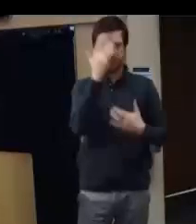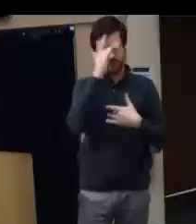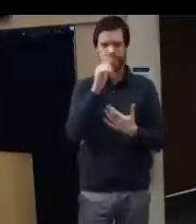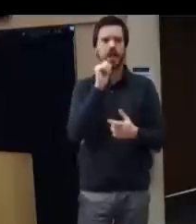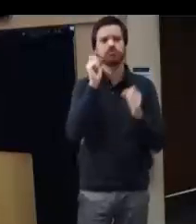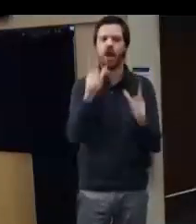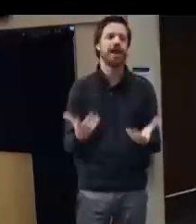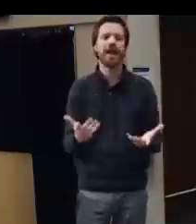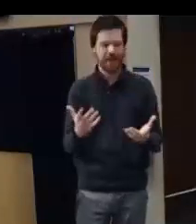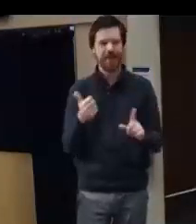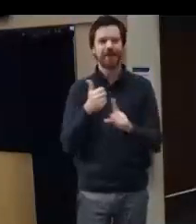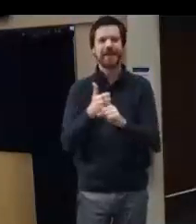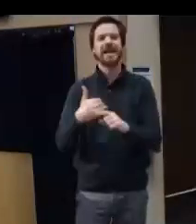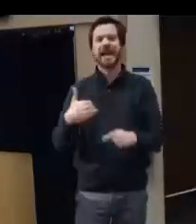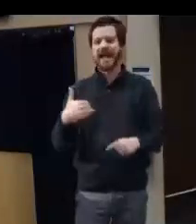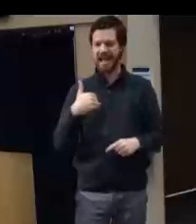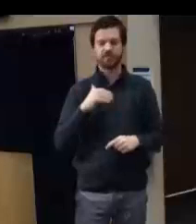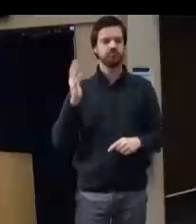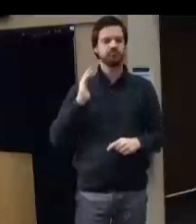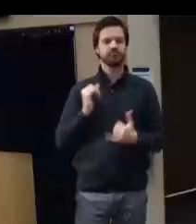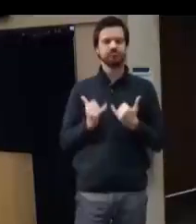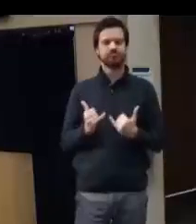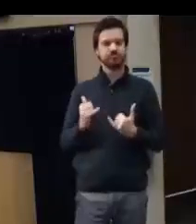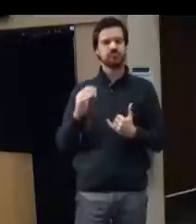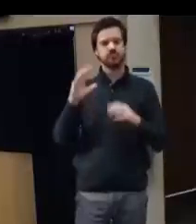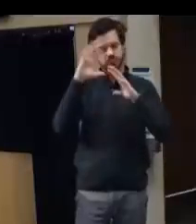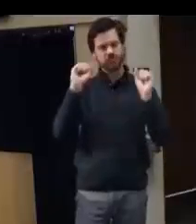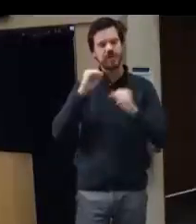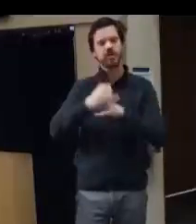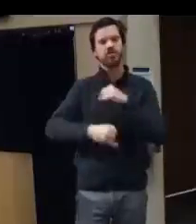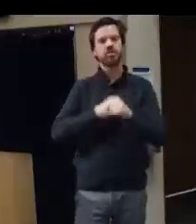that she served as the immediate past president of the international Society for adult congenital